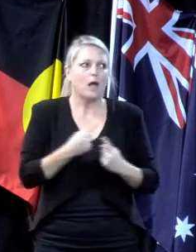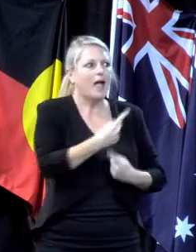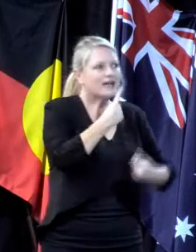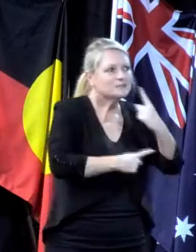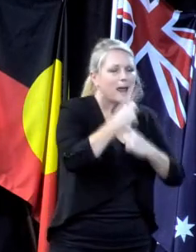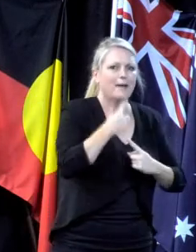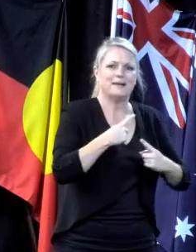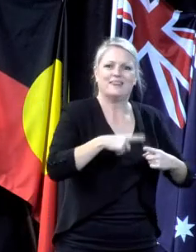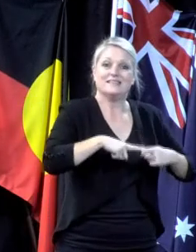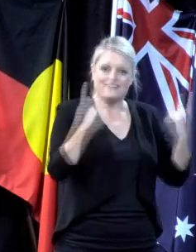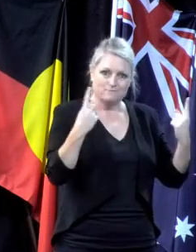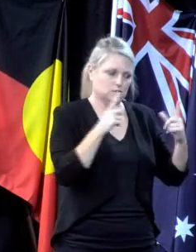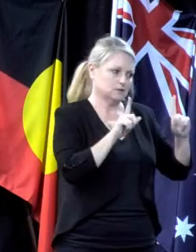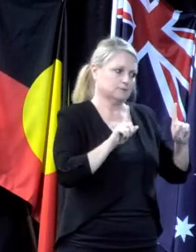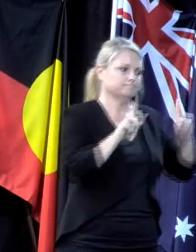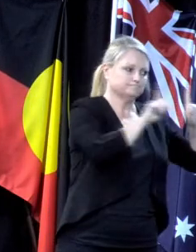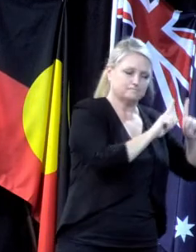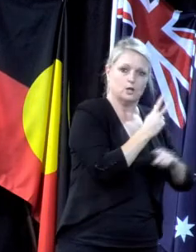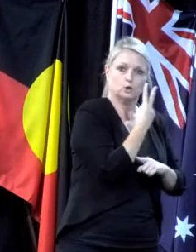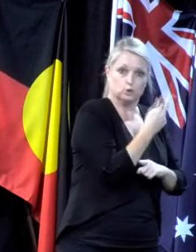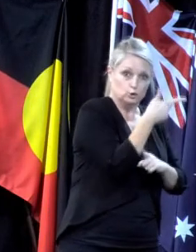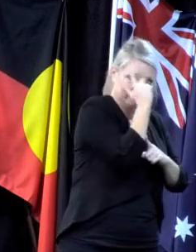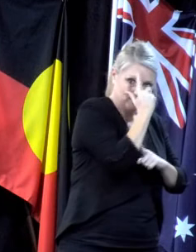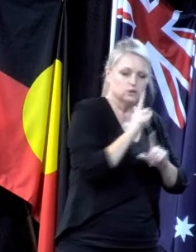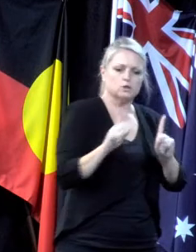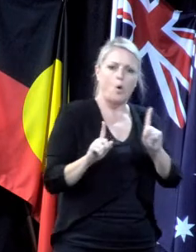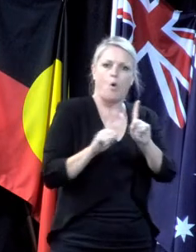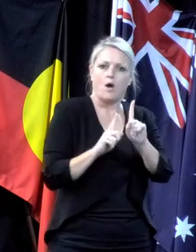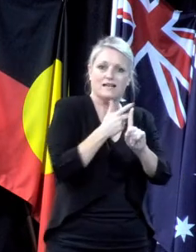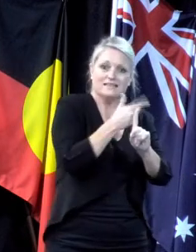That’s correct. So co-teaching two teachers in the same class.